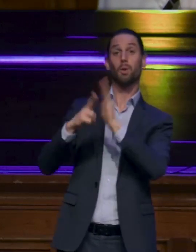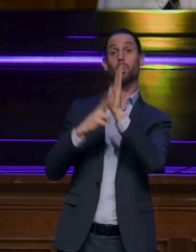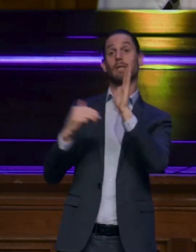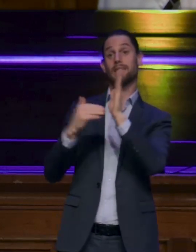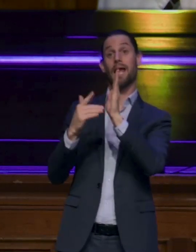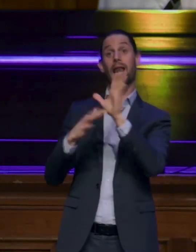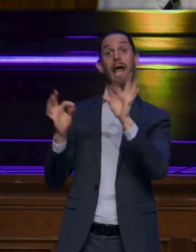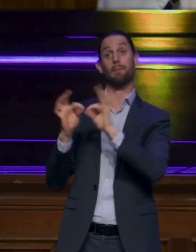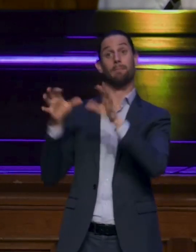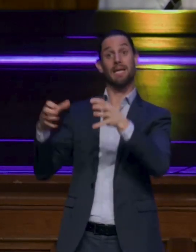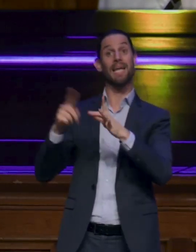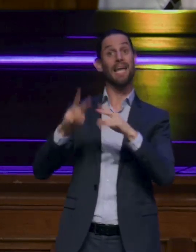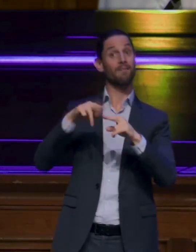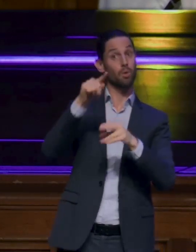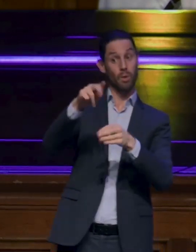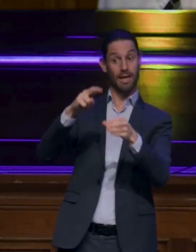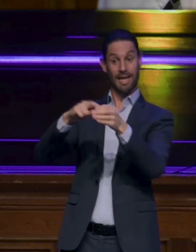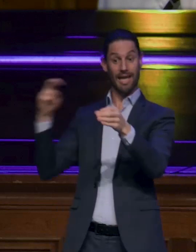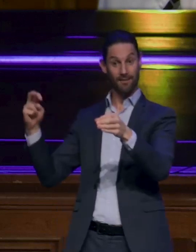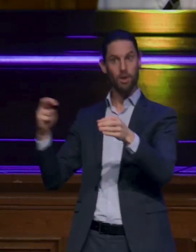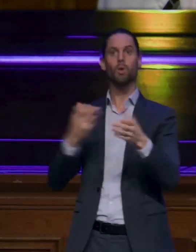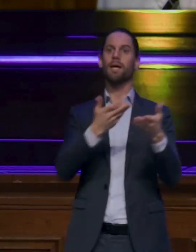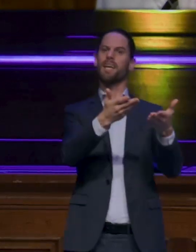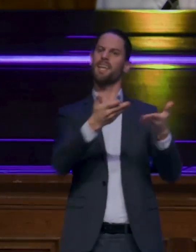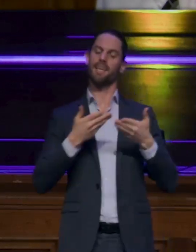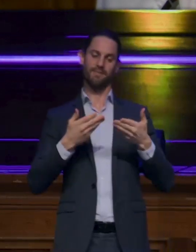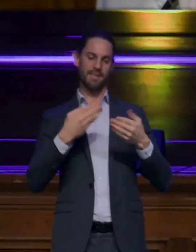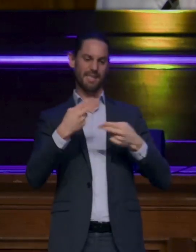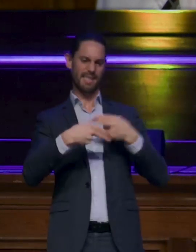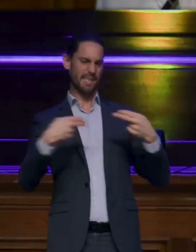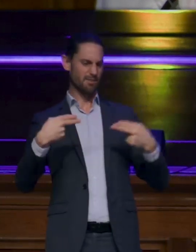leave you get gifted you get gifted this terrible don't know why we still do it